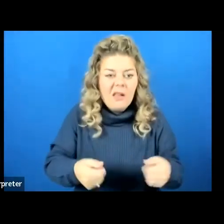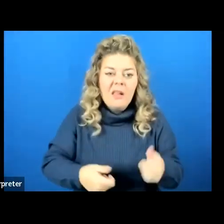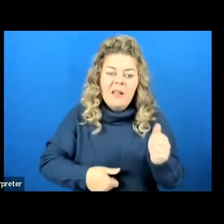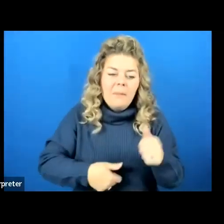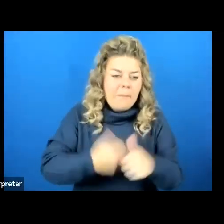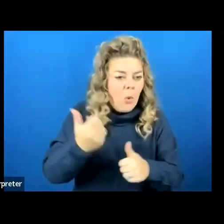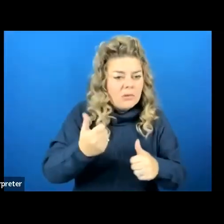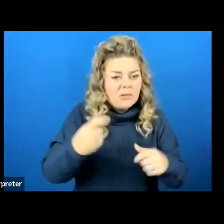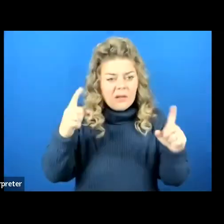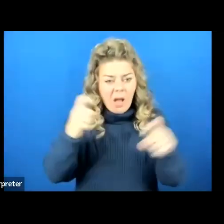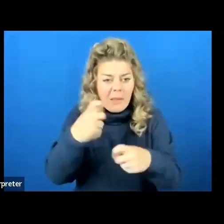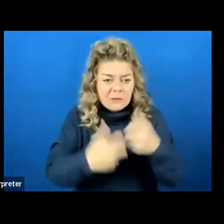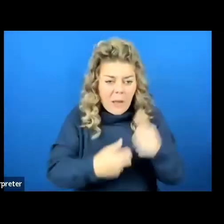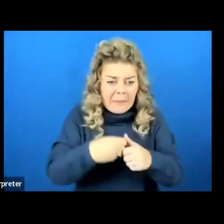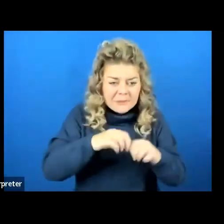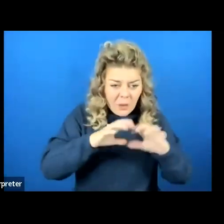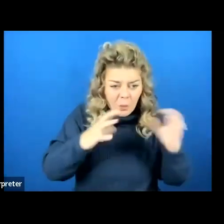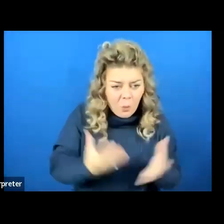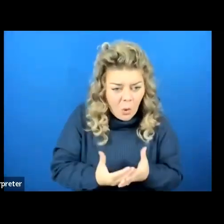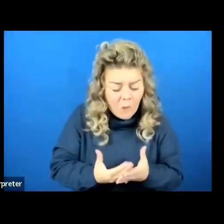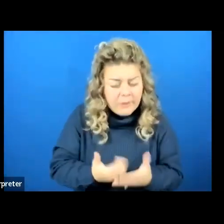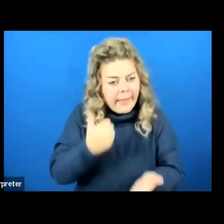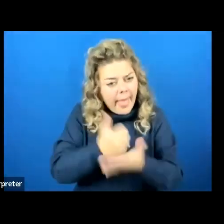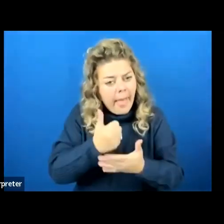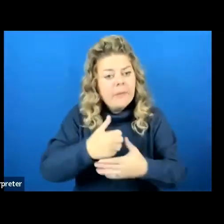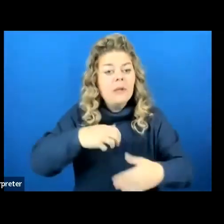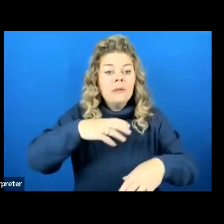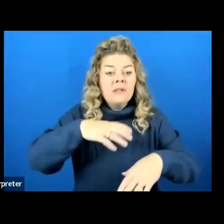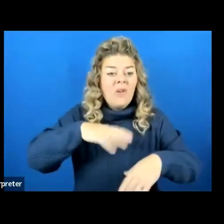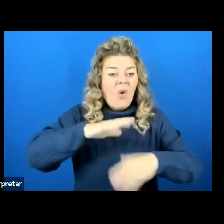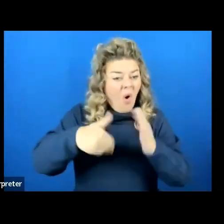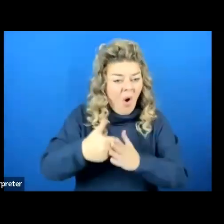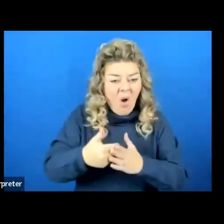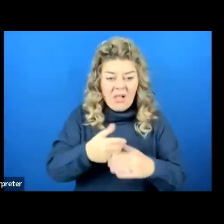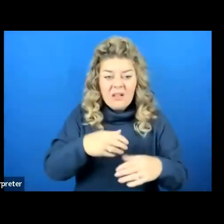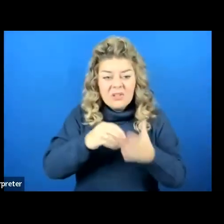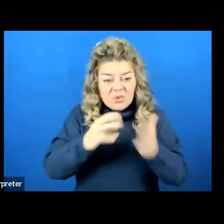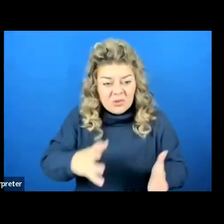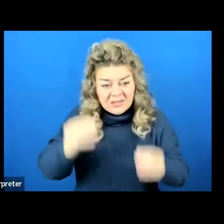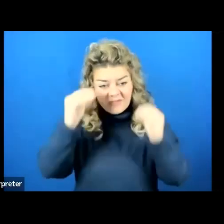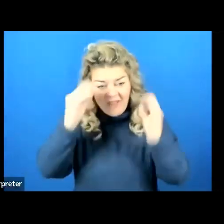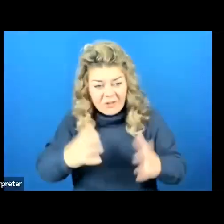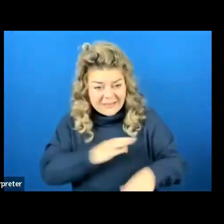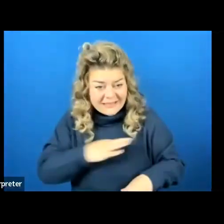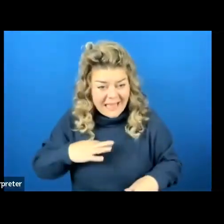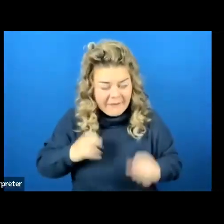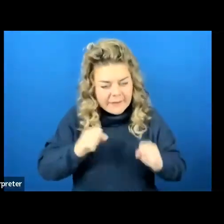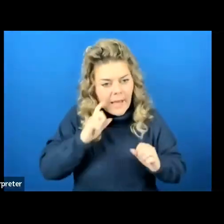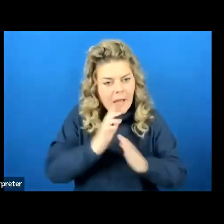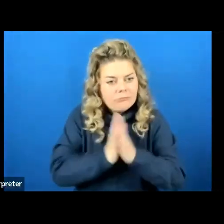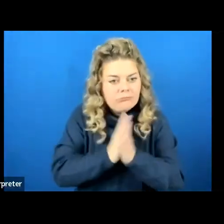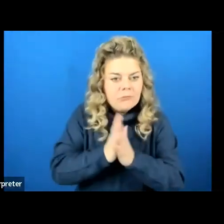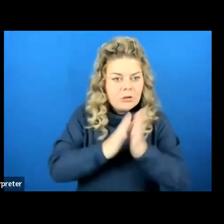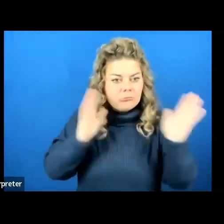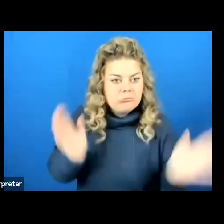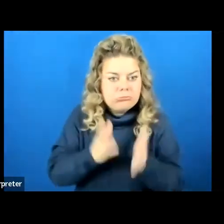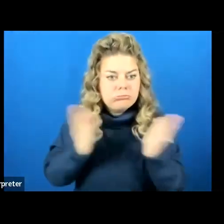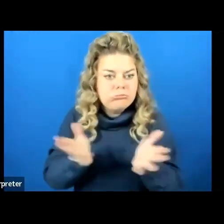and to break down barriers so that our students, faculty, and staff thrive. While they're here, I now plan to share my screen so